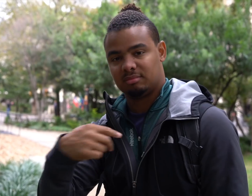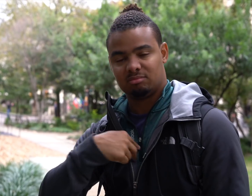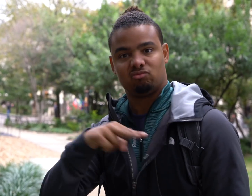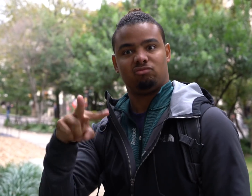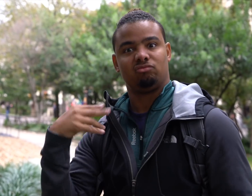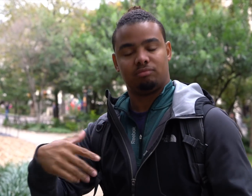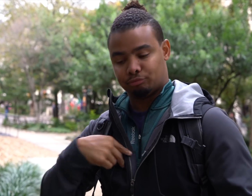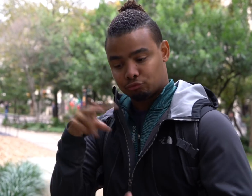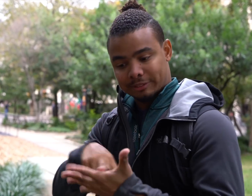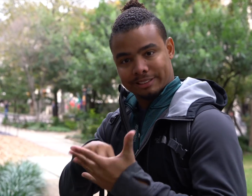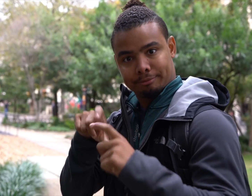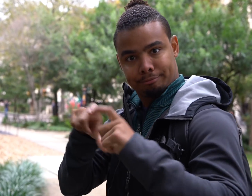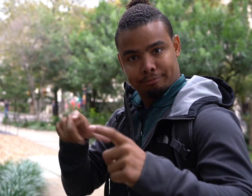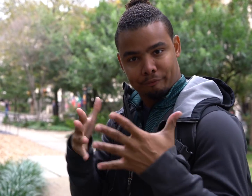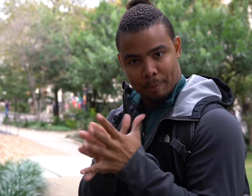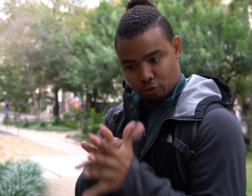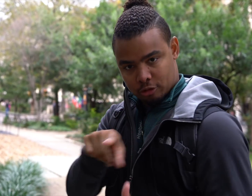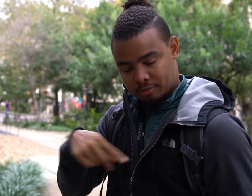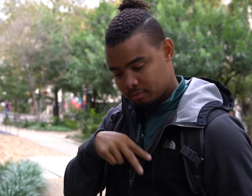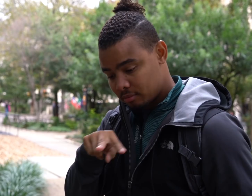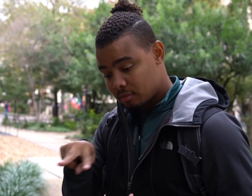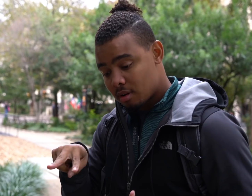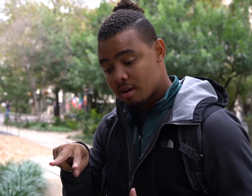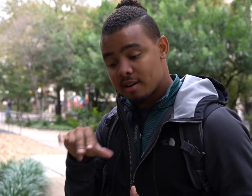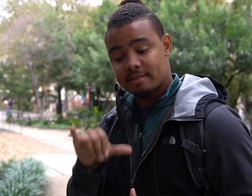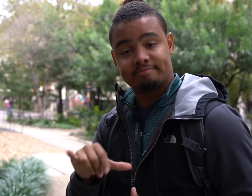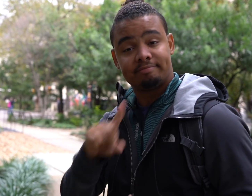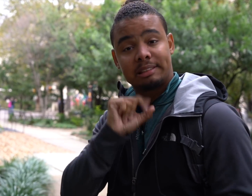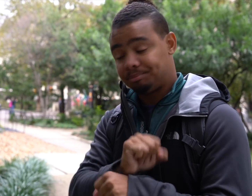I was reading the information. I was amazed by the fact that